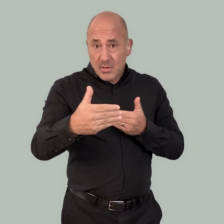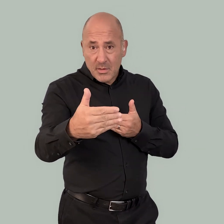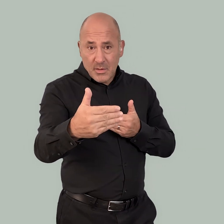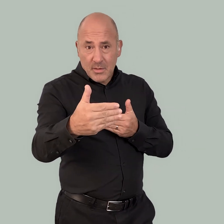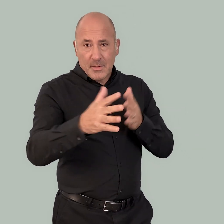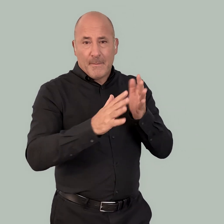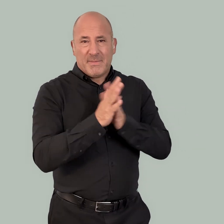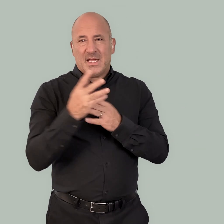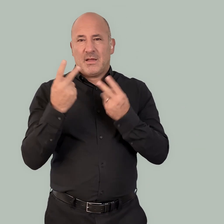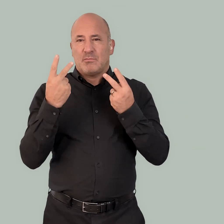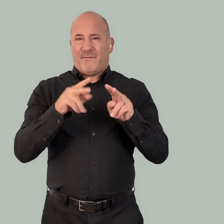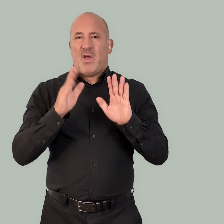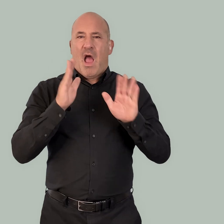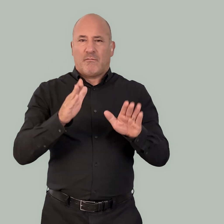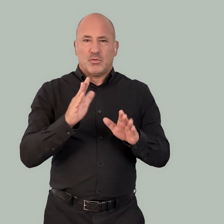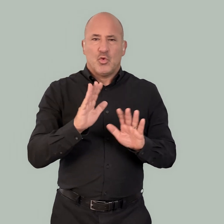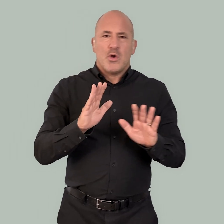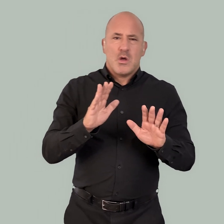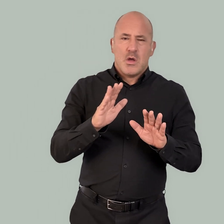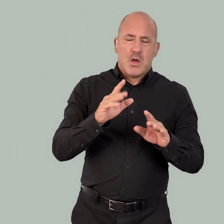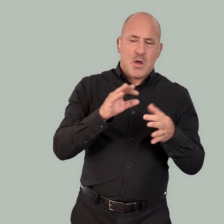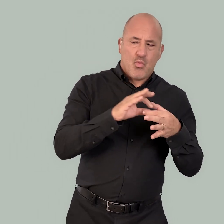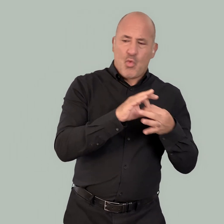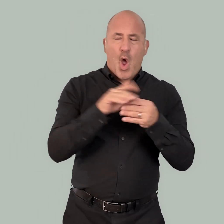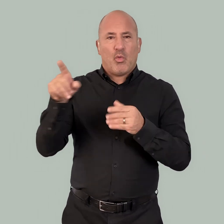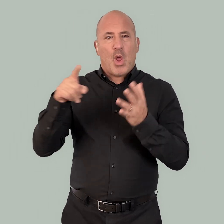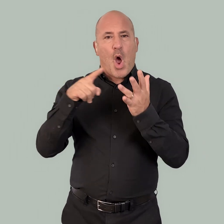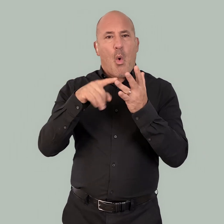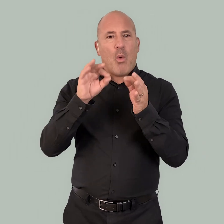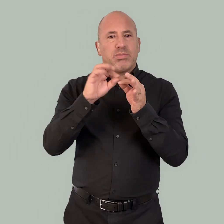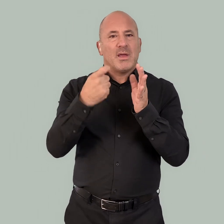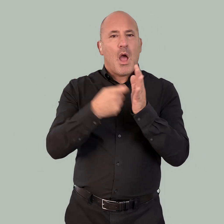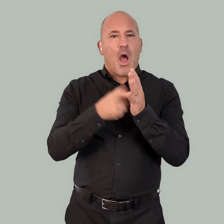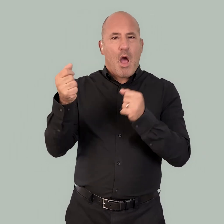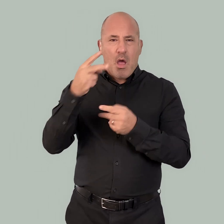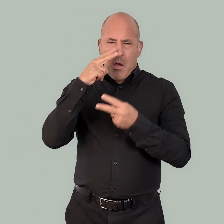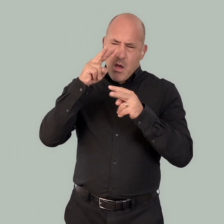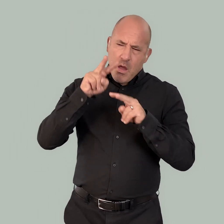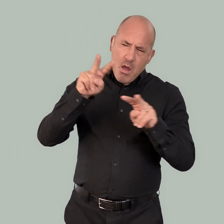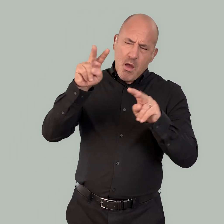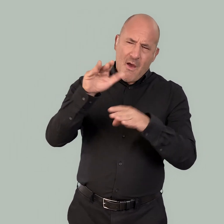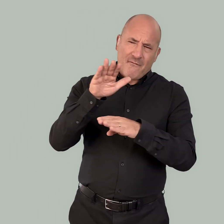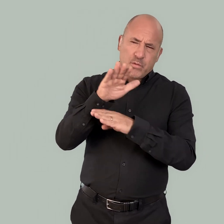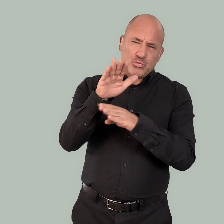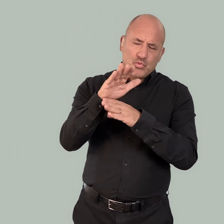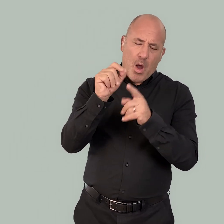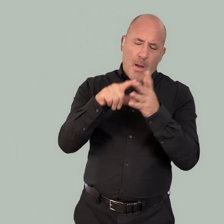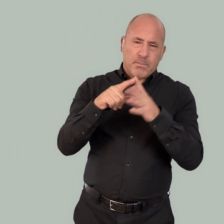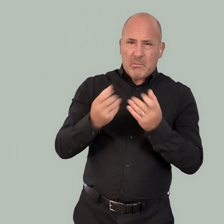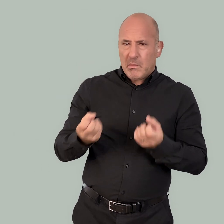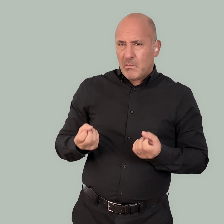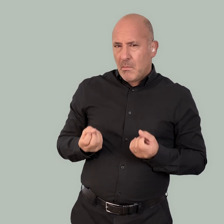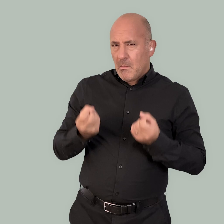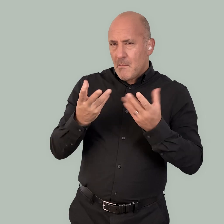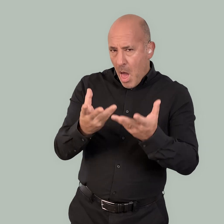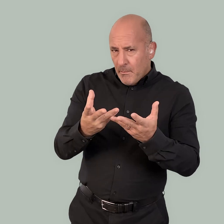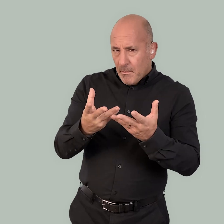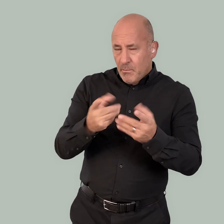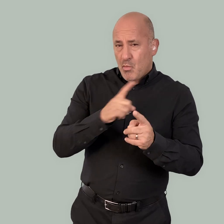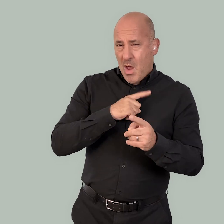and so the Review will operate within the OBR’s projections for future PIP expenditure,